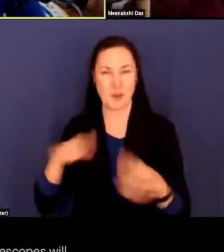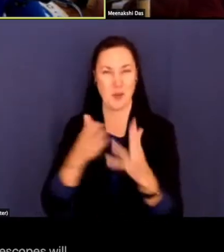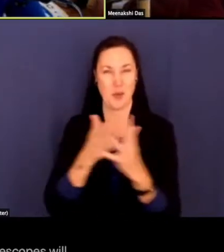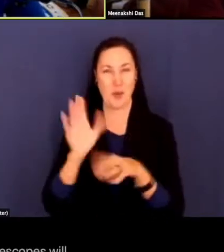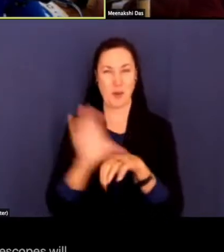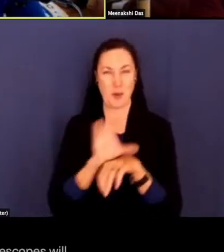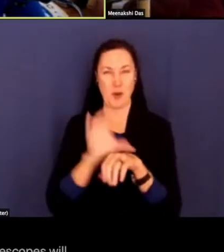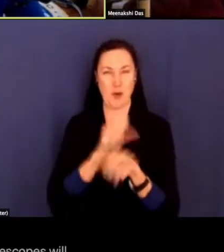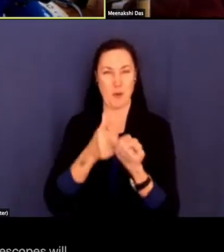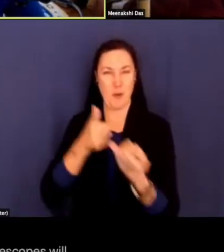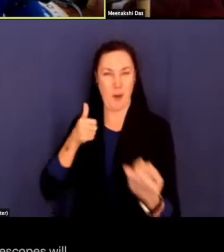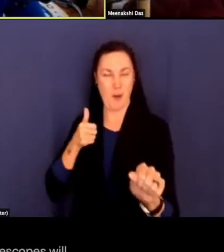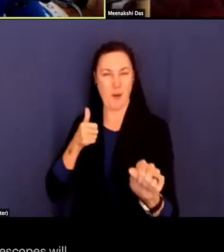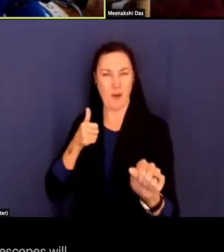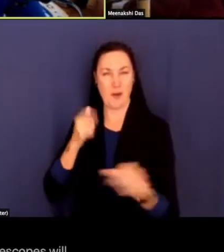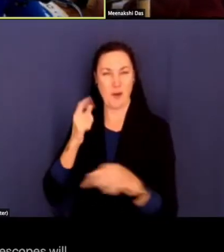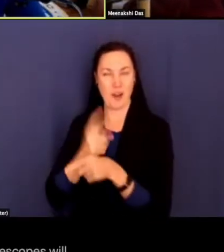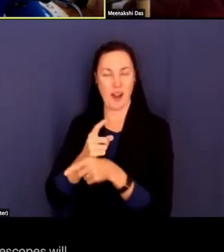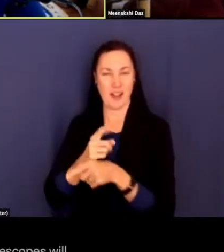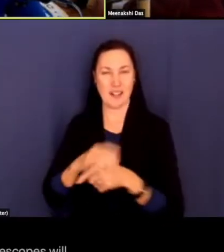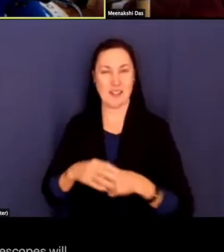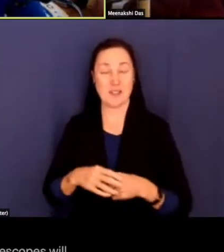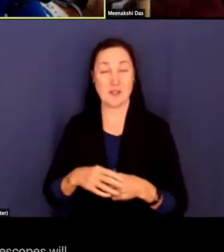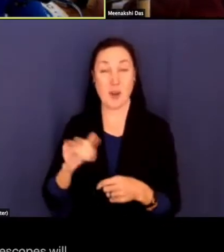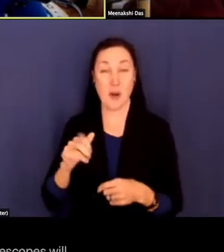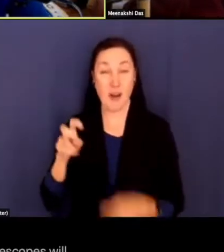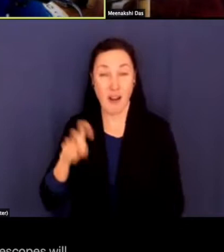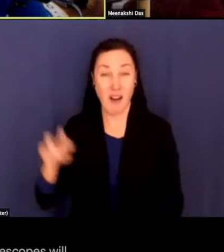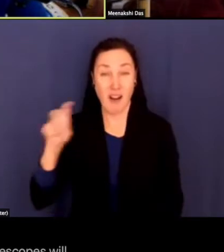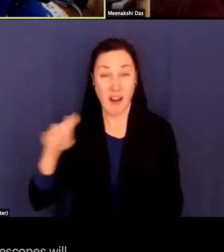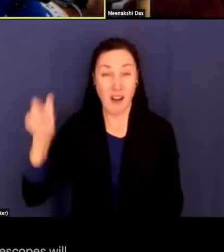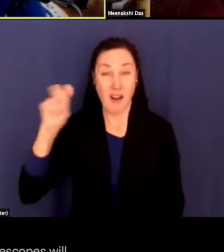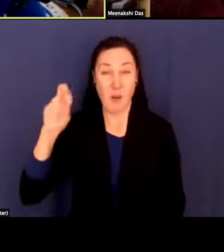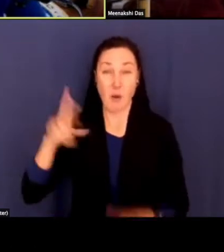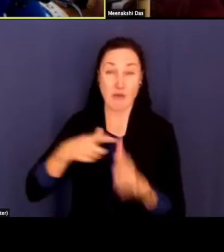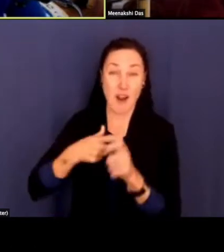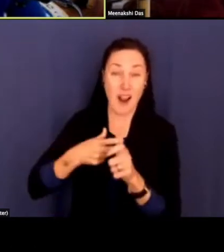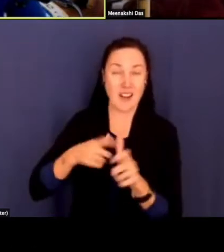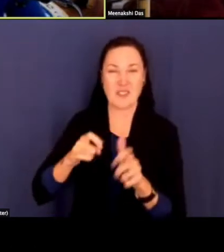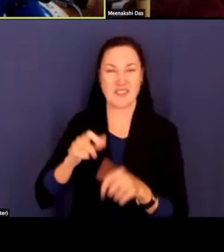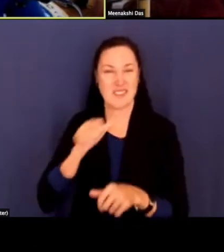is there in person may not always be necessary and yet we still sometimes hold onto this idea that